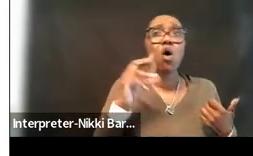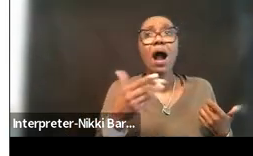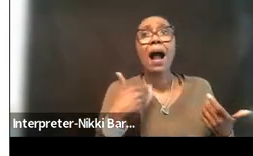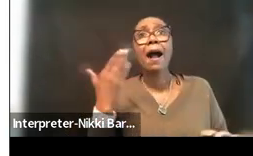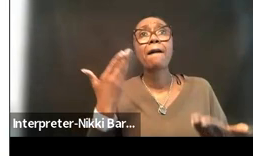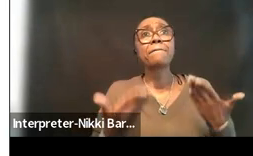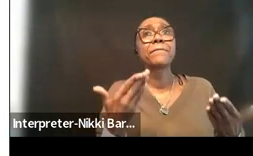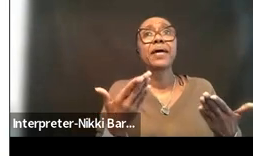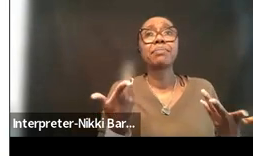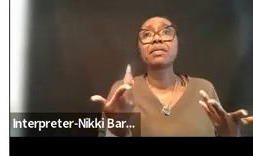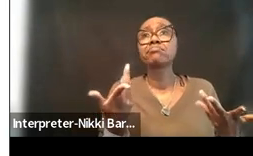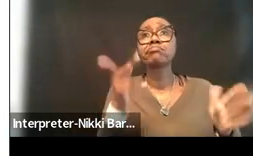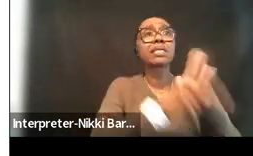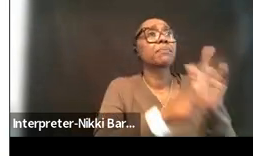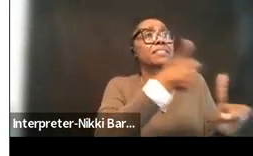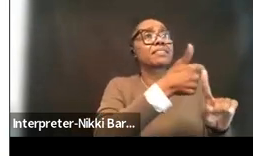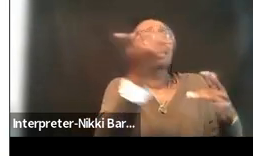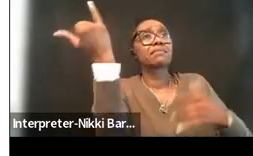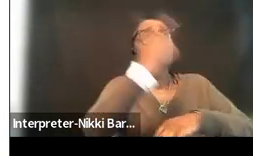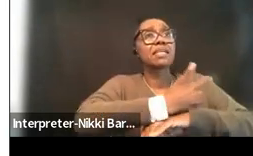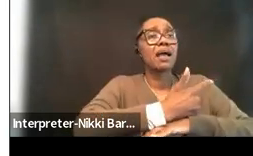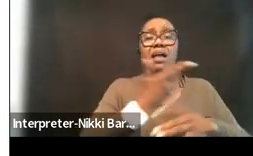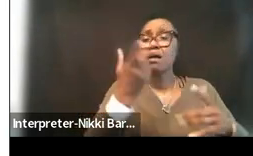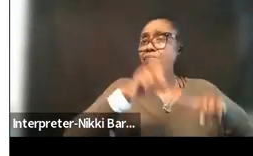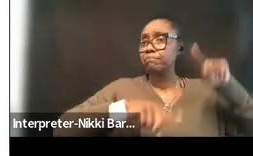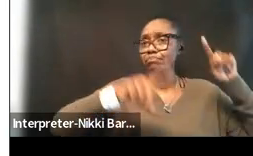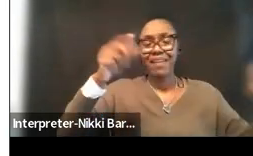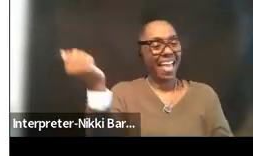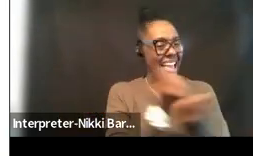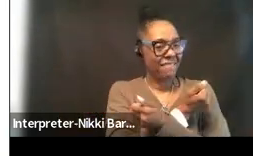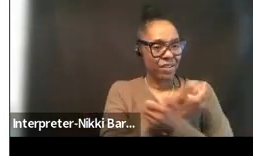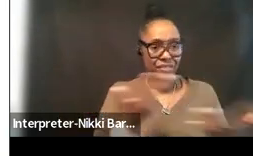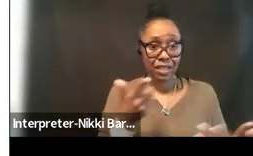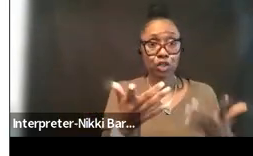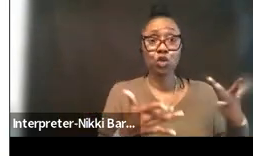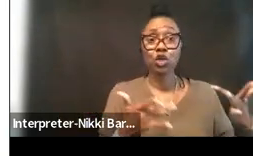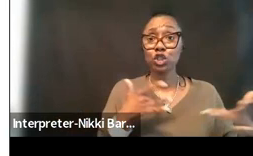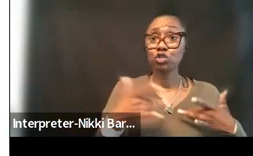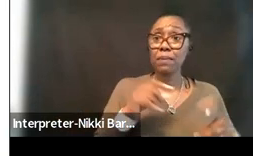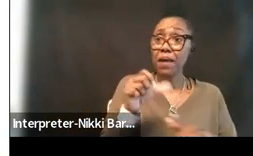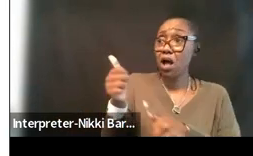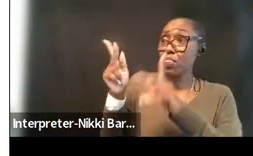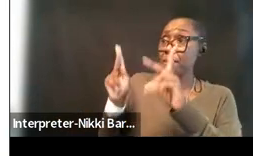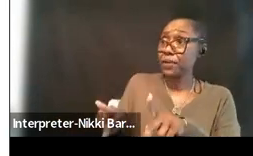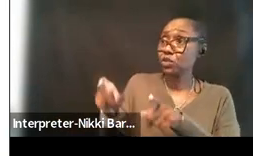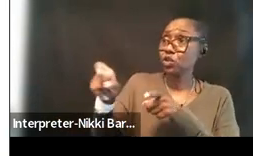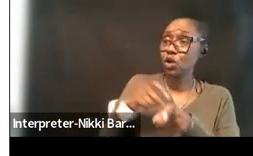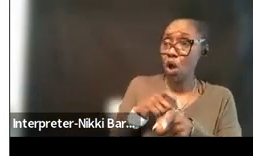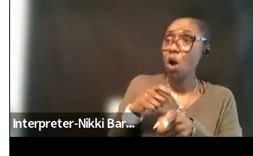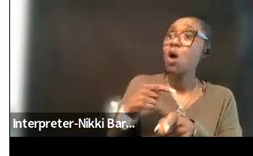We are there for anything and everything. Or if you are concerned about a loved one, you can call us and we can support you, we can answer whatever questions we may be able to.